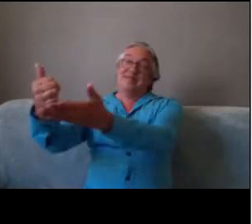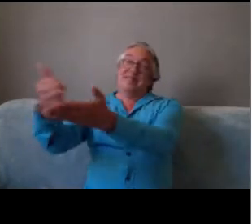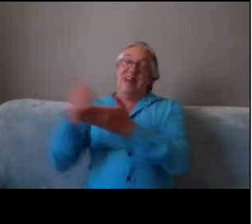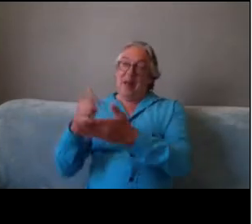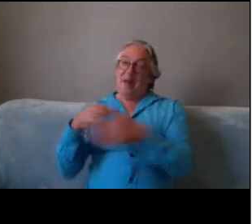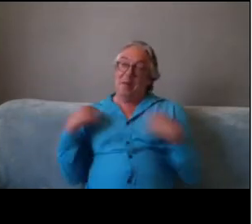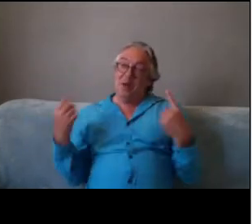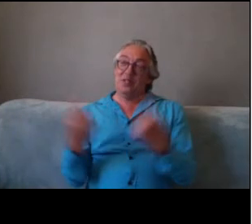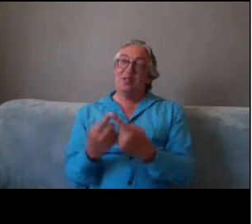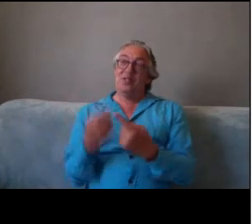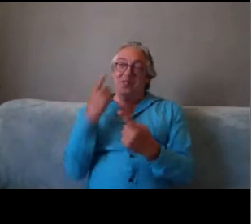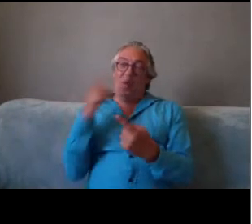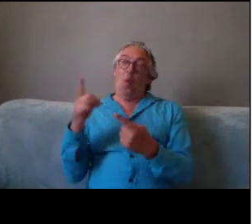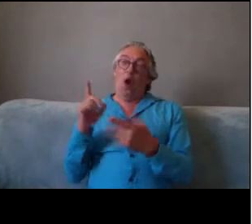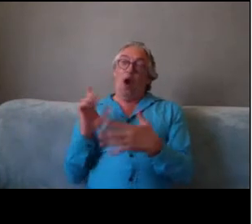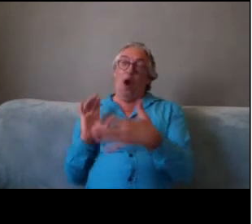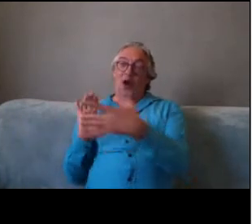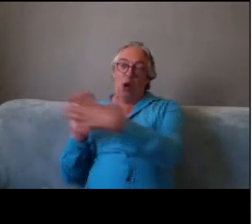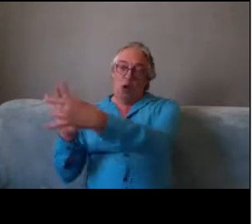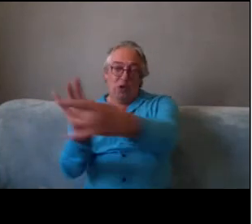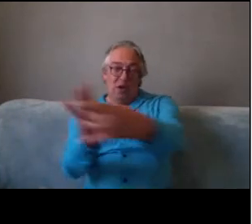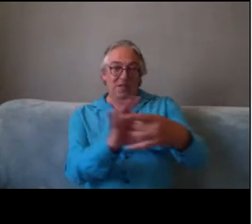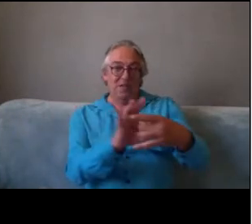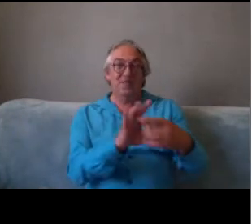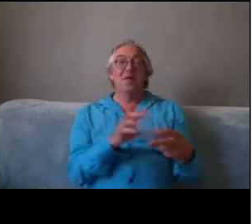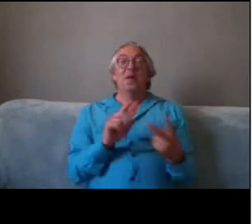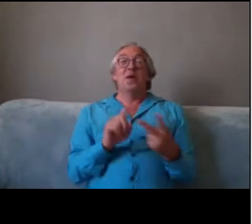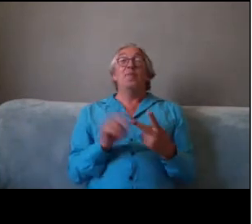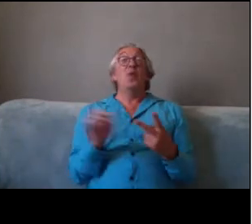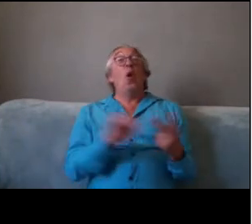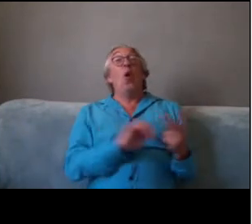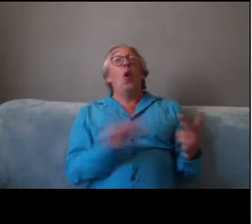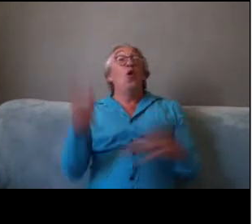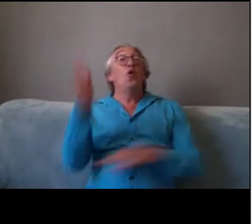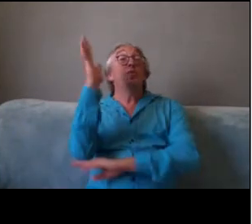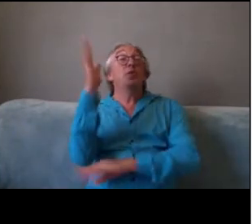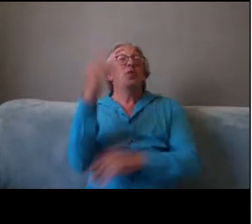Yes, we do a lot of work and member organisations as well.